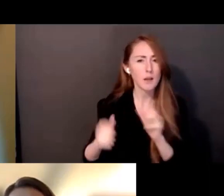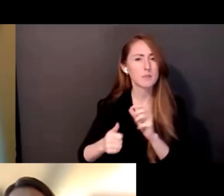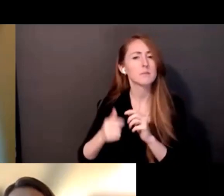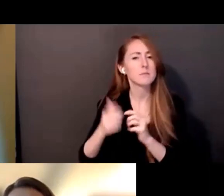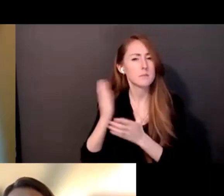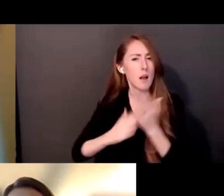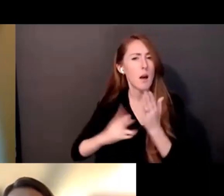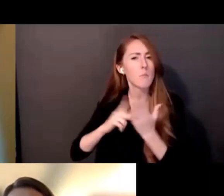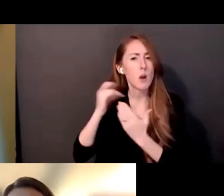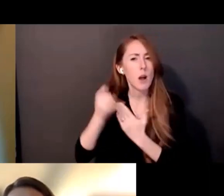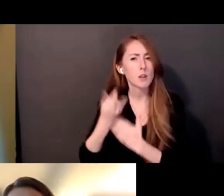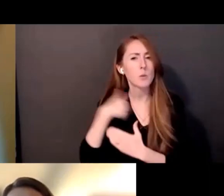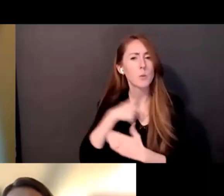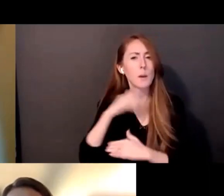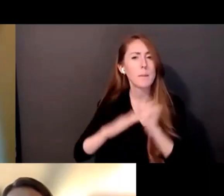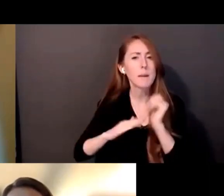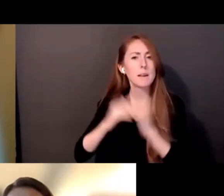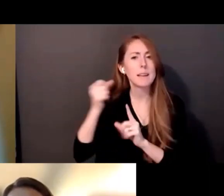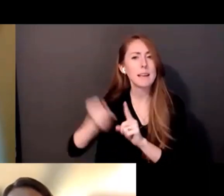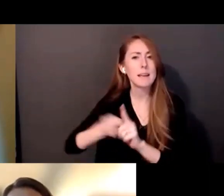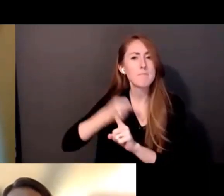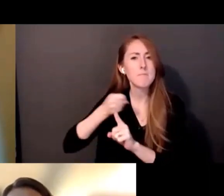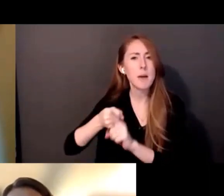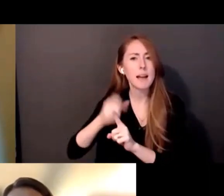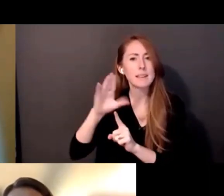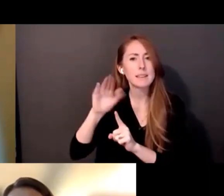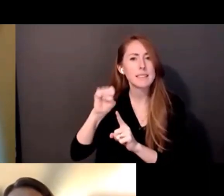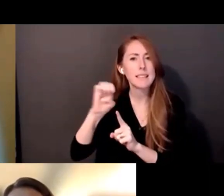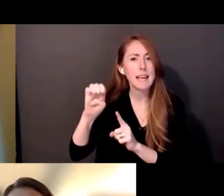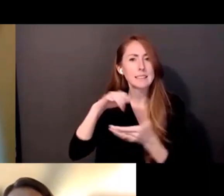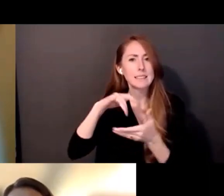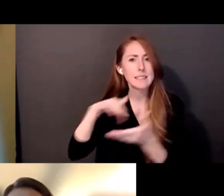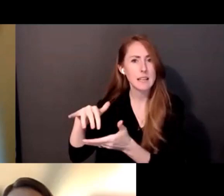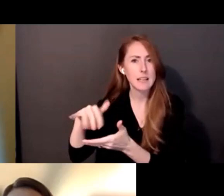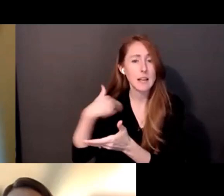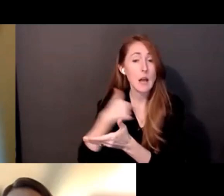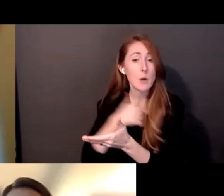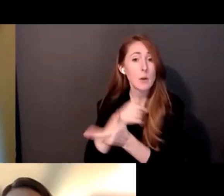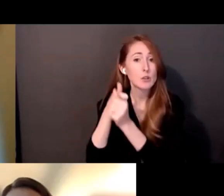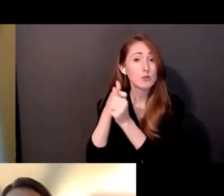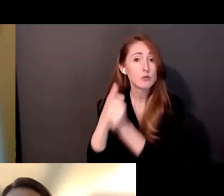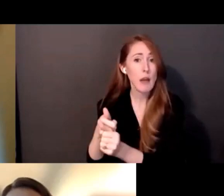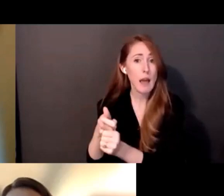studies where we track the reports on the uptake use